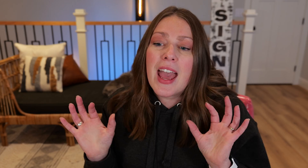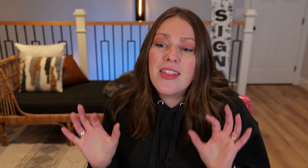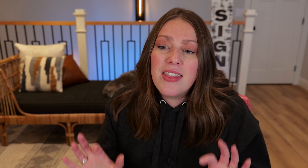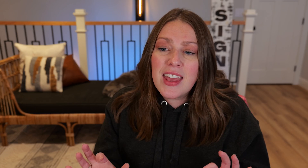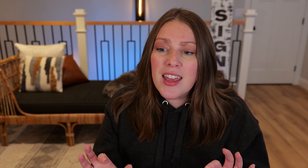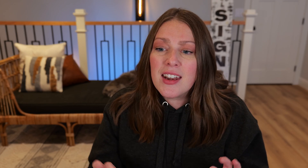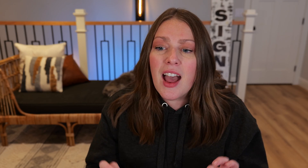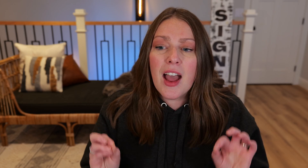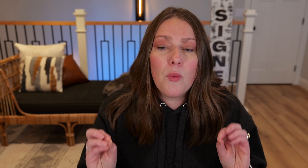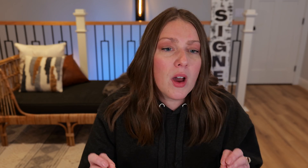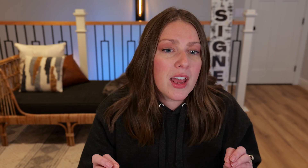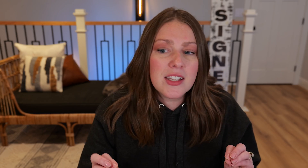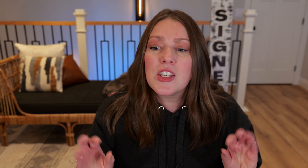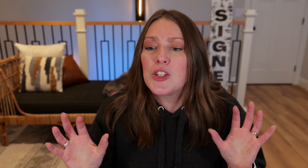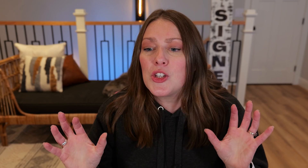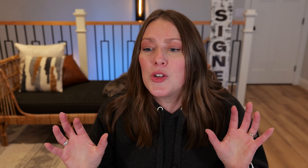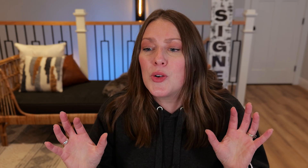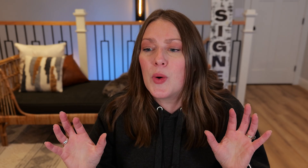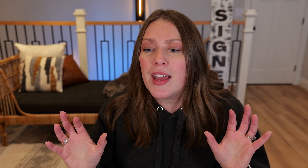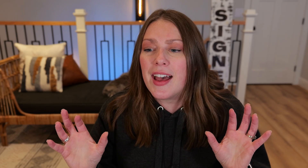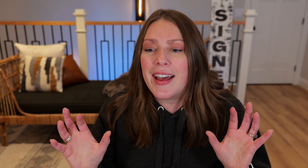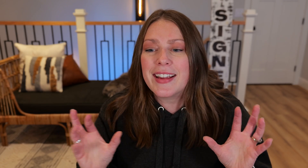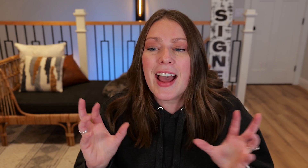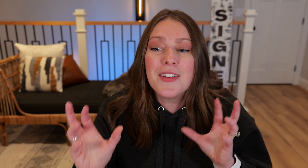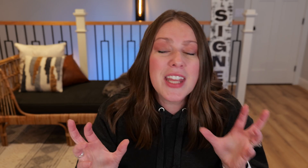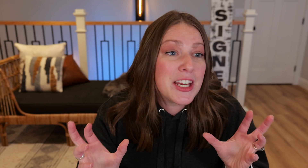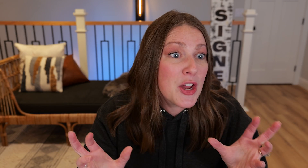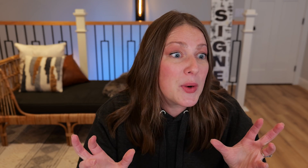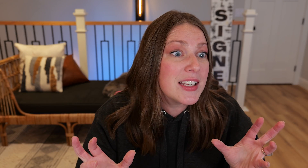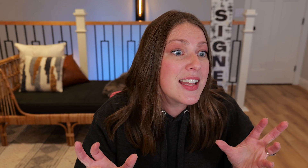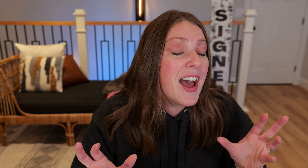And then I want us to kind of take notice